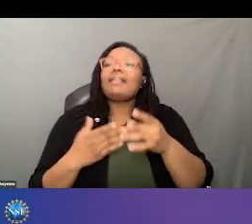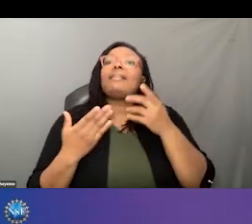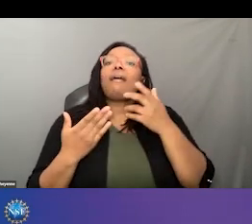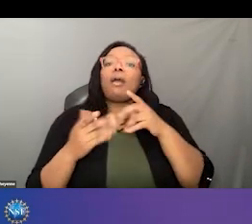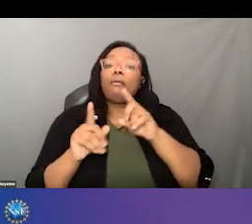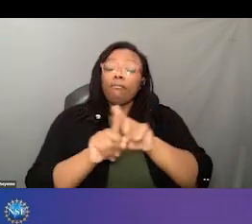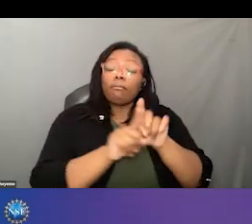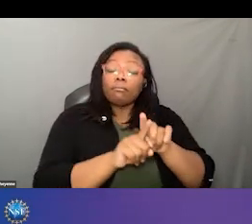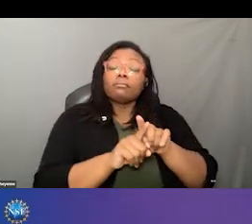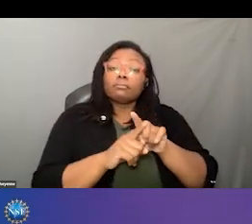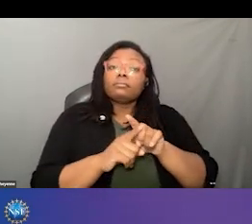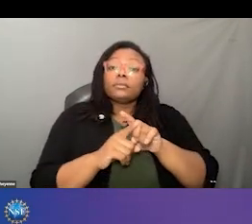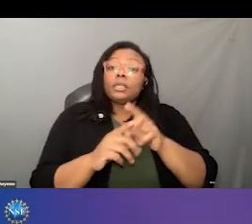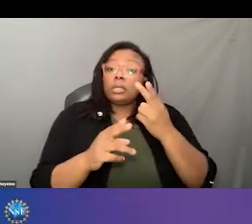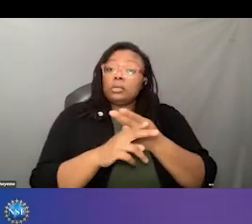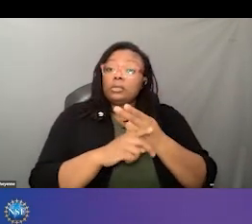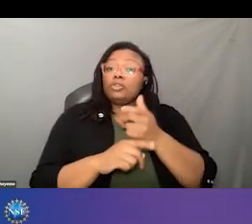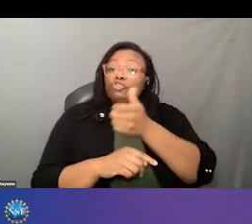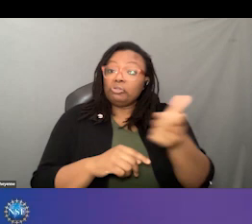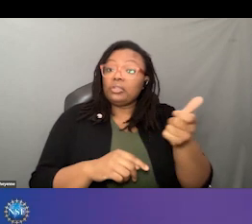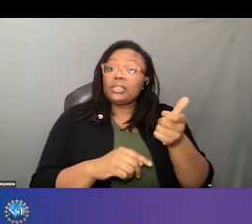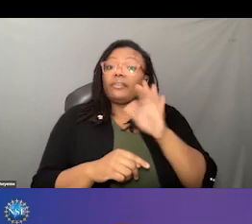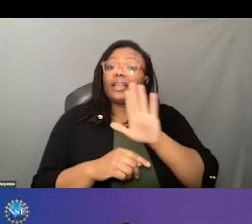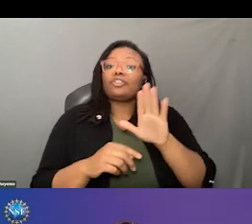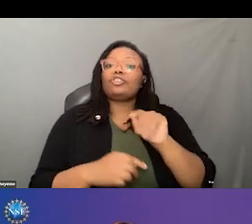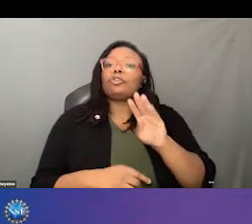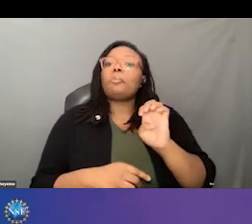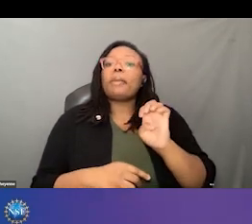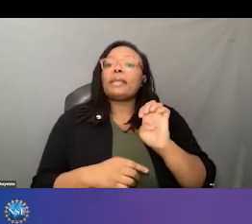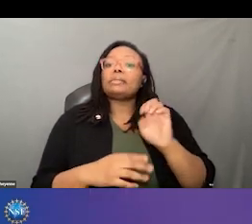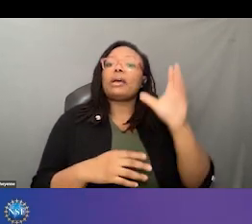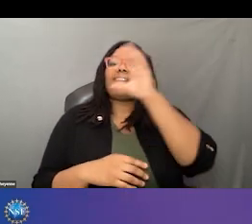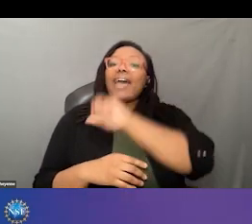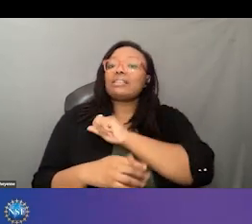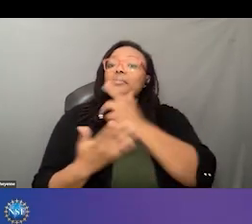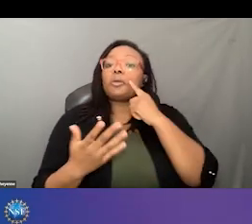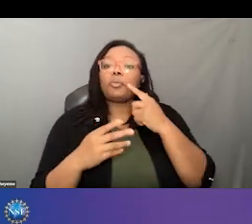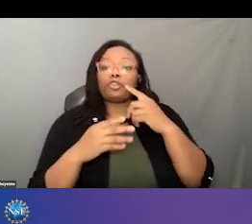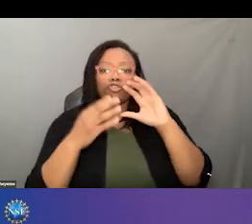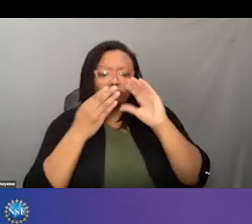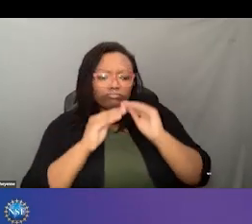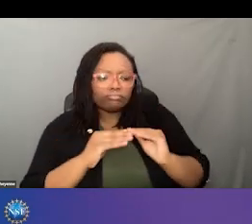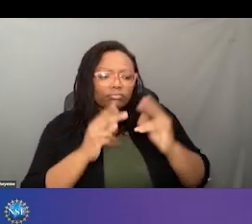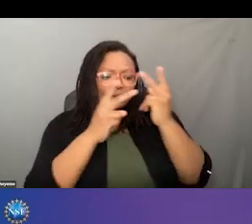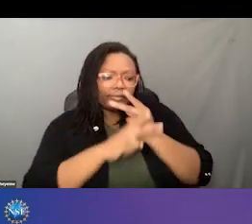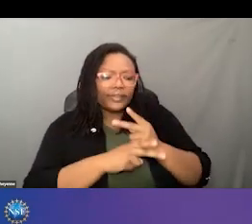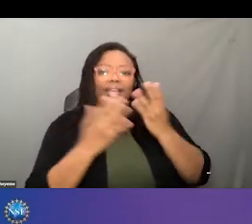And you can also just use that as your basis of estimate when you're doing your proposal.